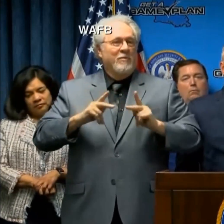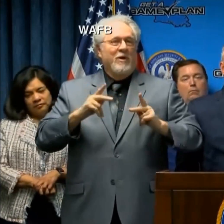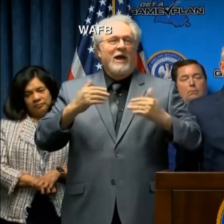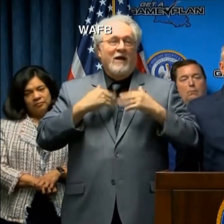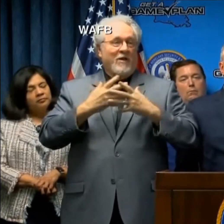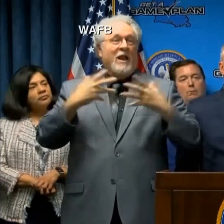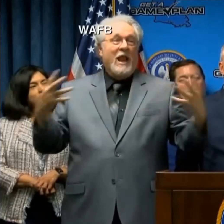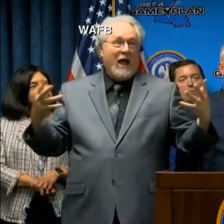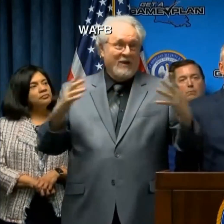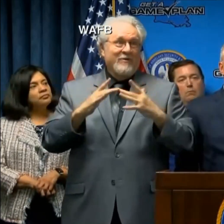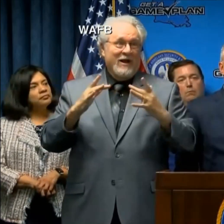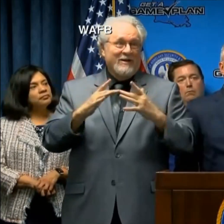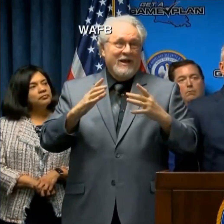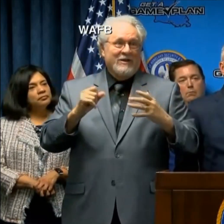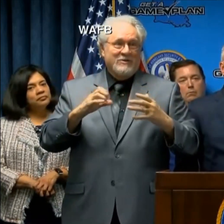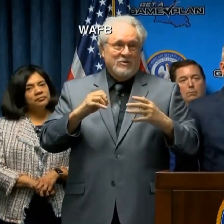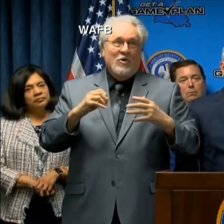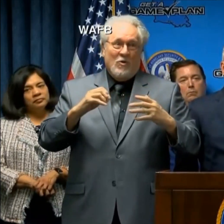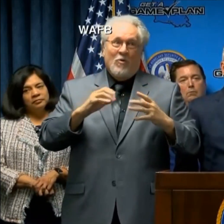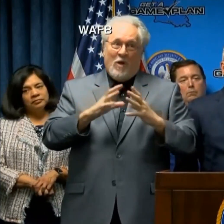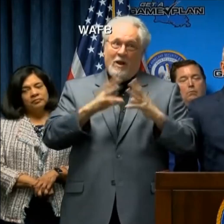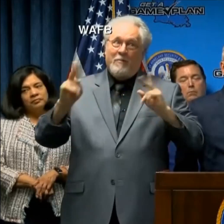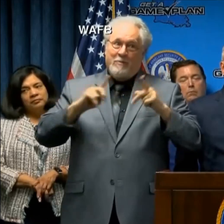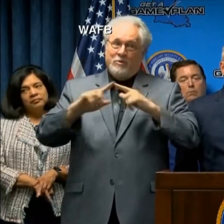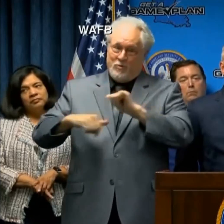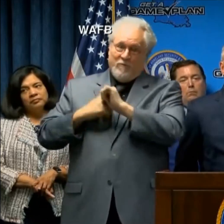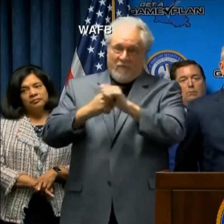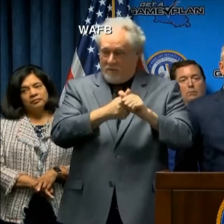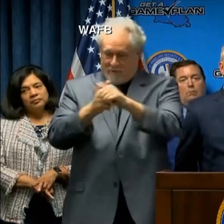that means lots of people for our teams to be making notifications to and